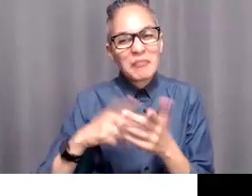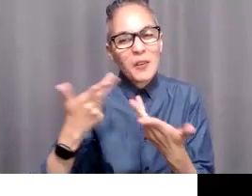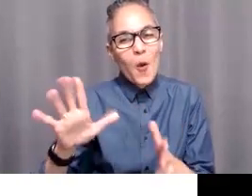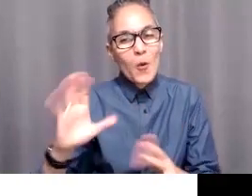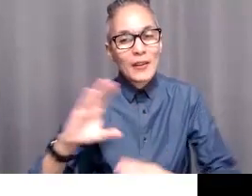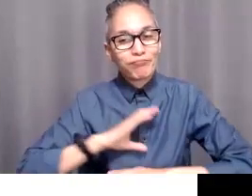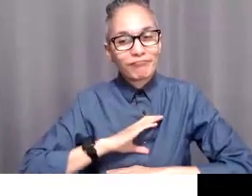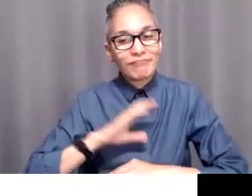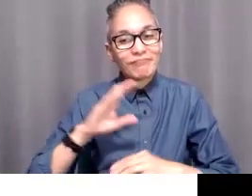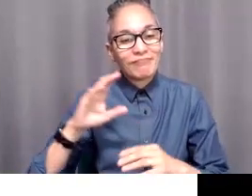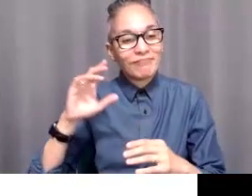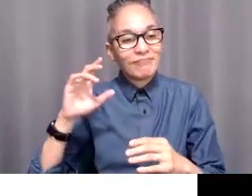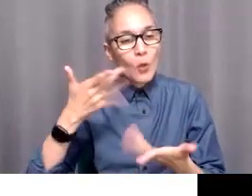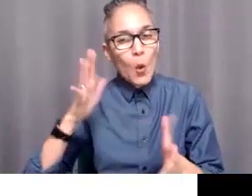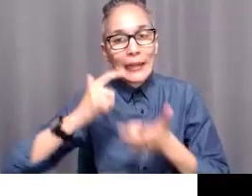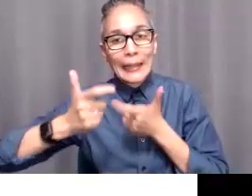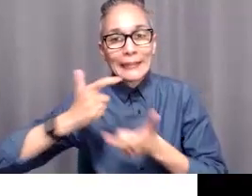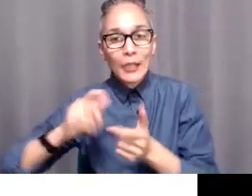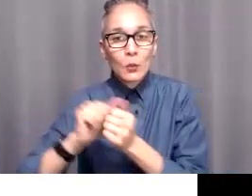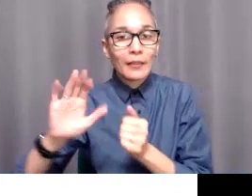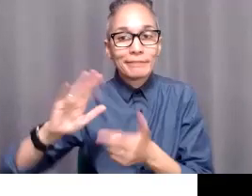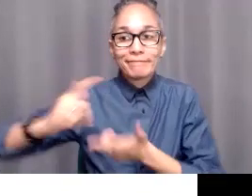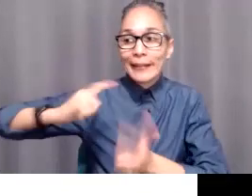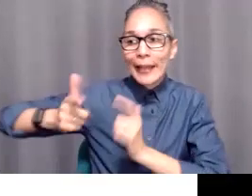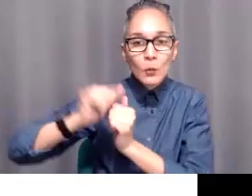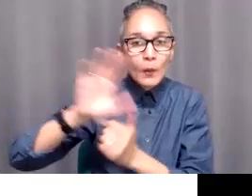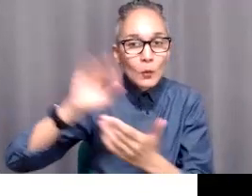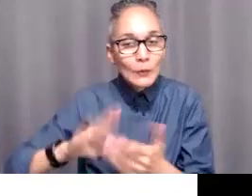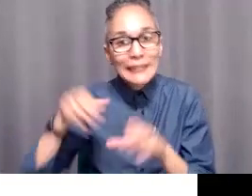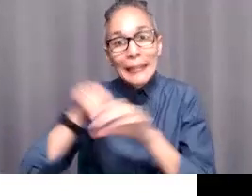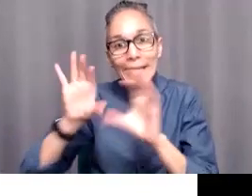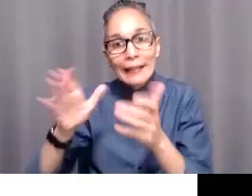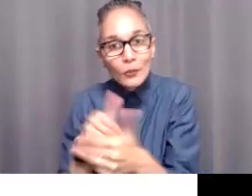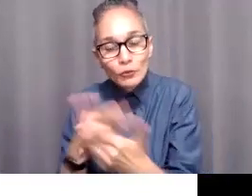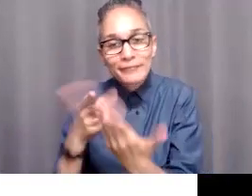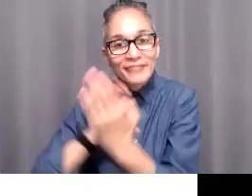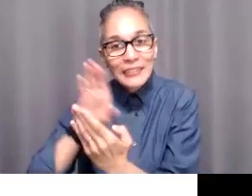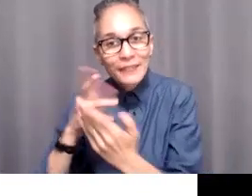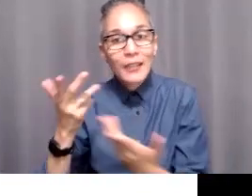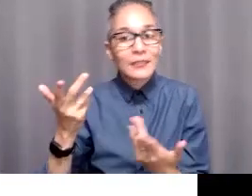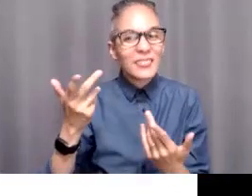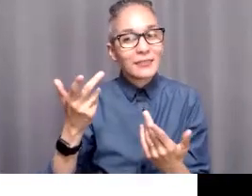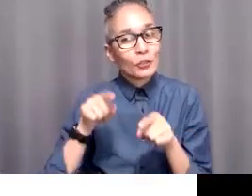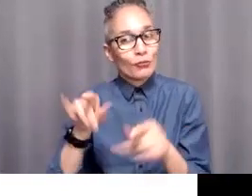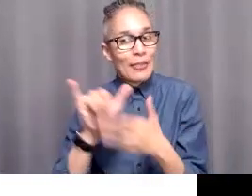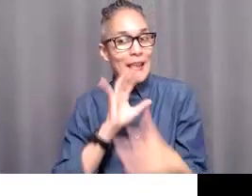you're already being engaged with the students in the classroom in your assigned time, that you're meeting with the students.